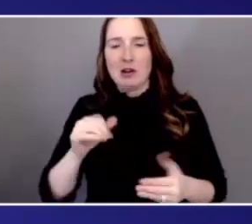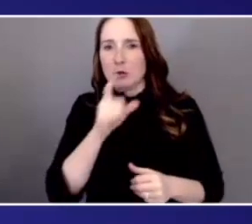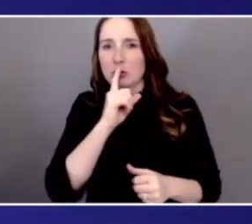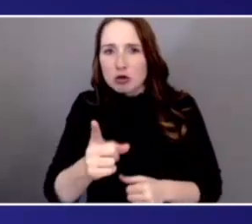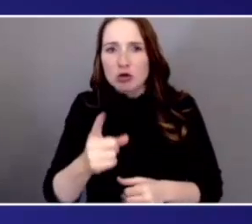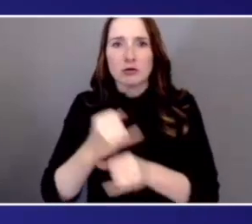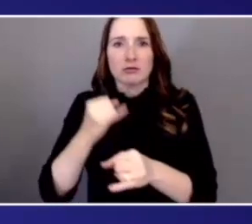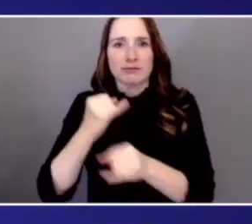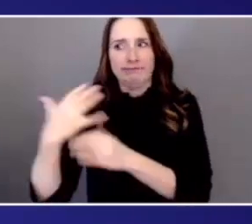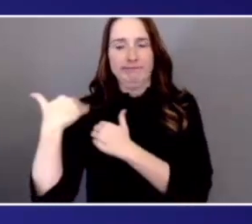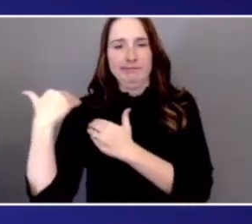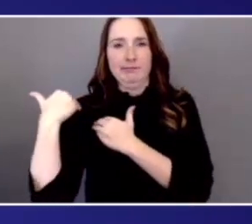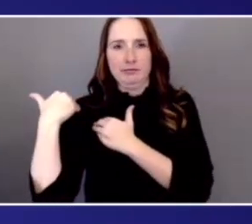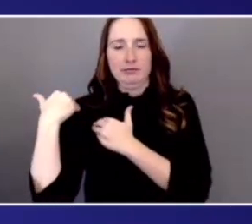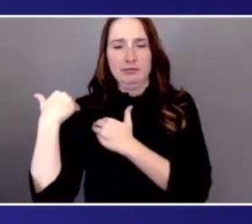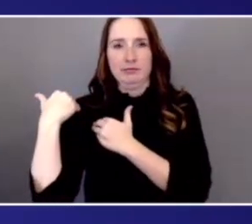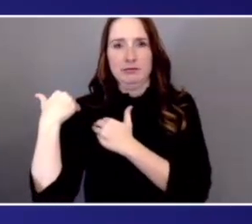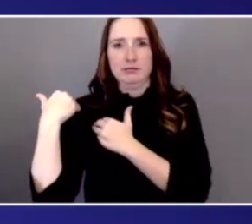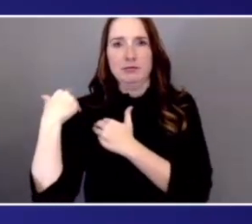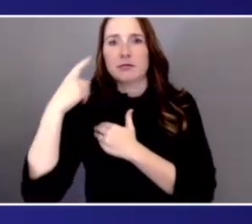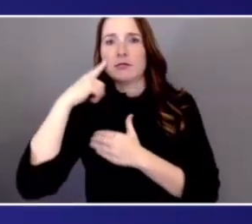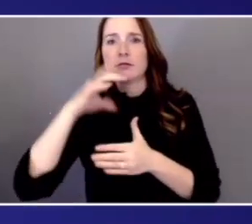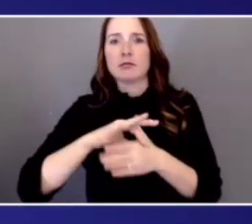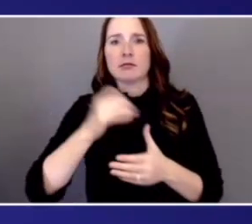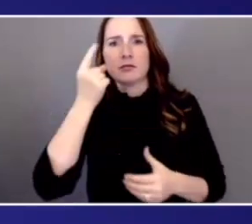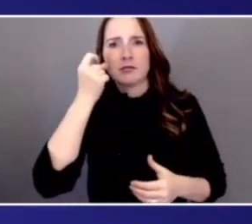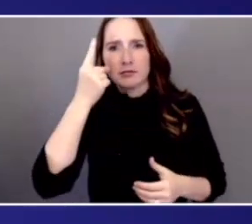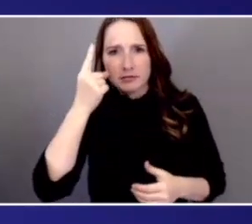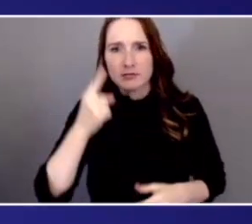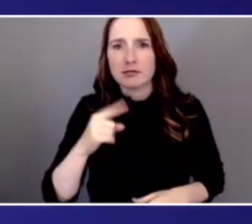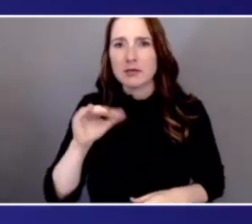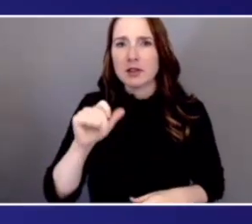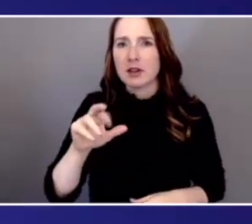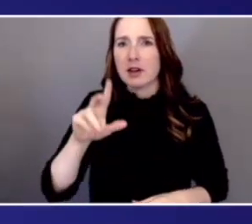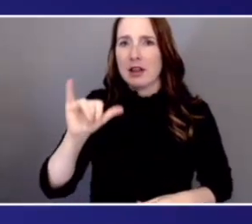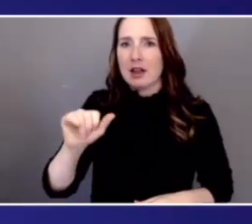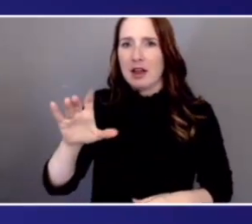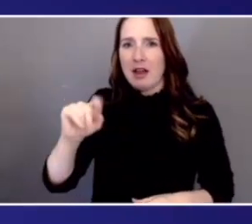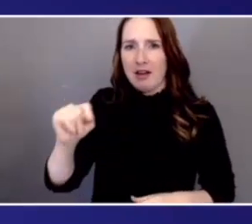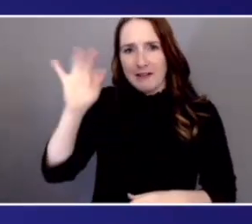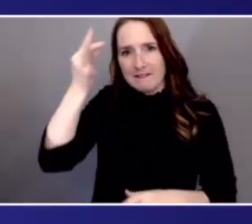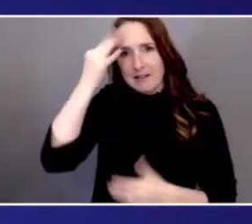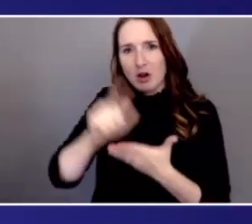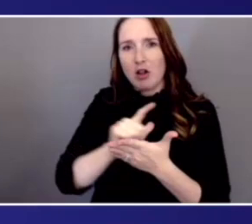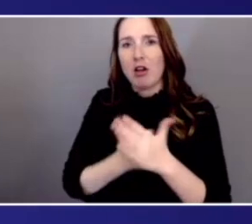For context the CLERY Act is a federal law under Title 4 of the Higher Education Act.